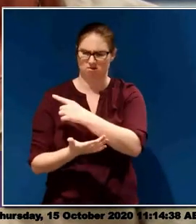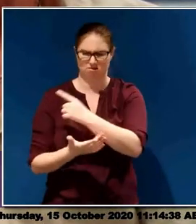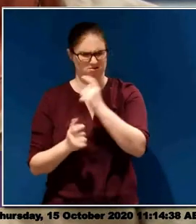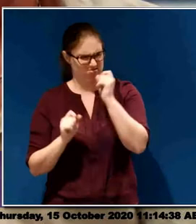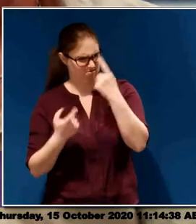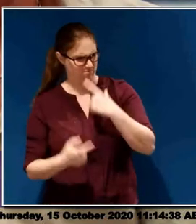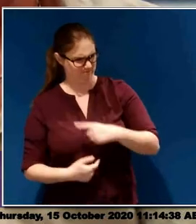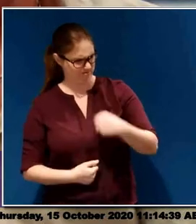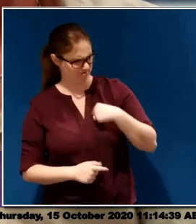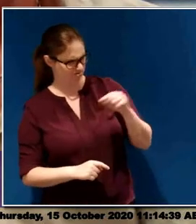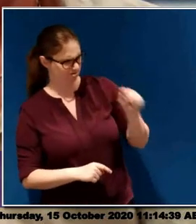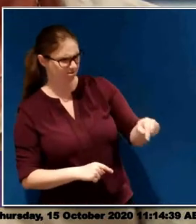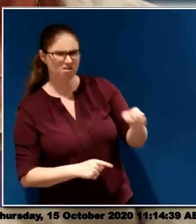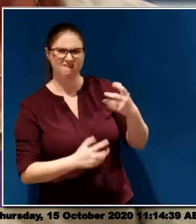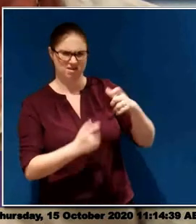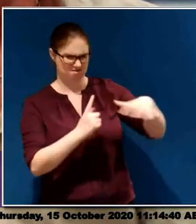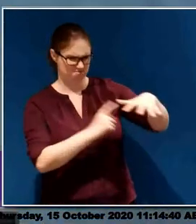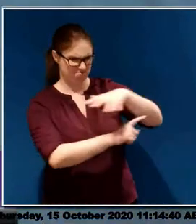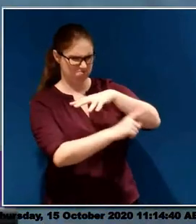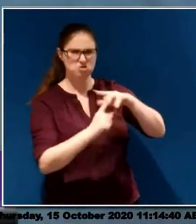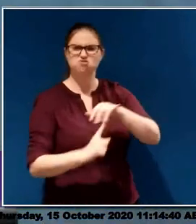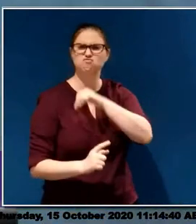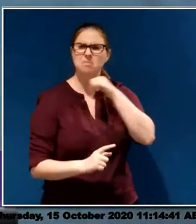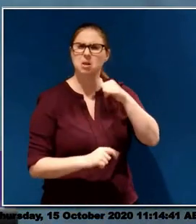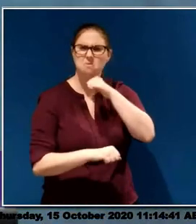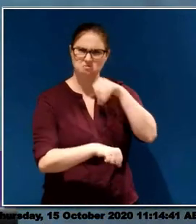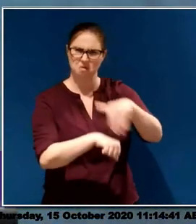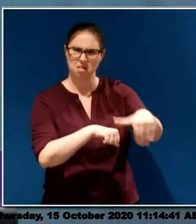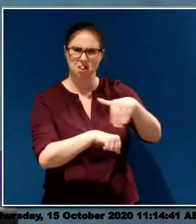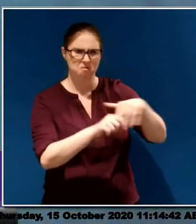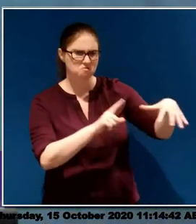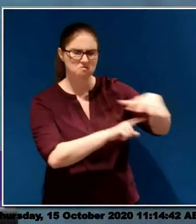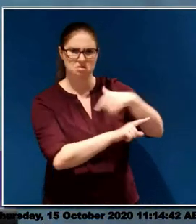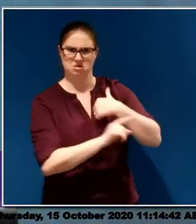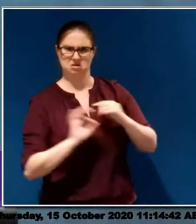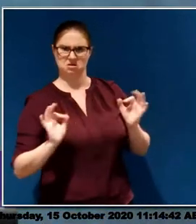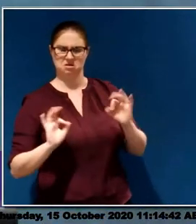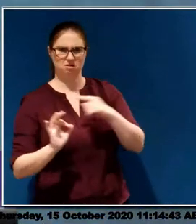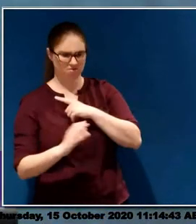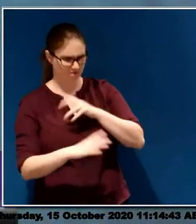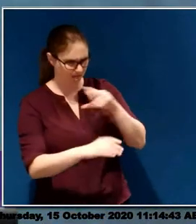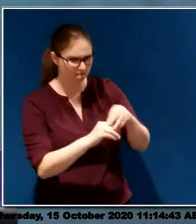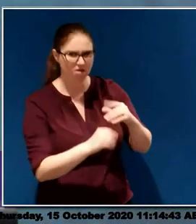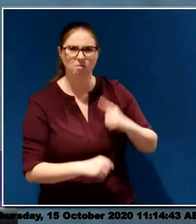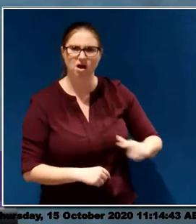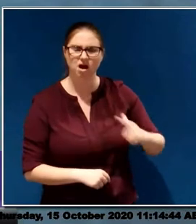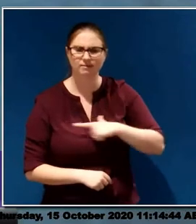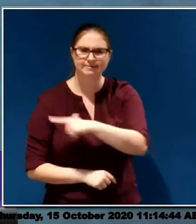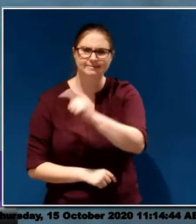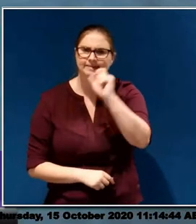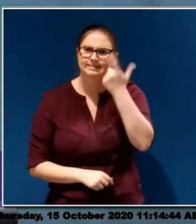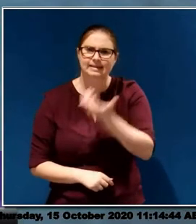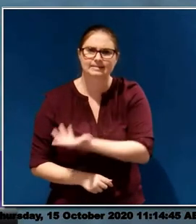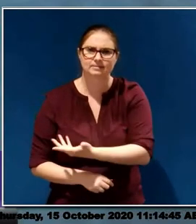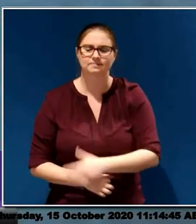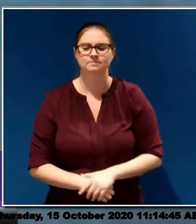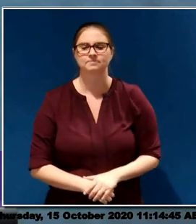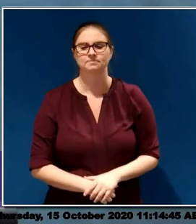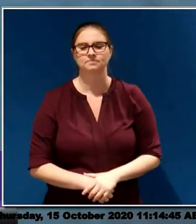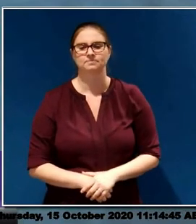Alex, sorry, was Jack still enrolled at the high school that he'd attended briefly?